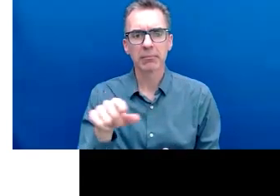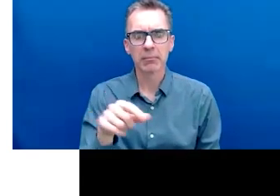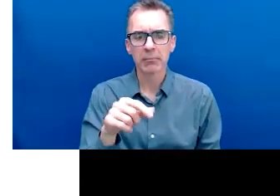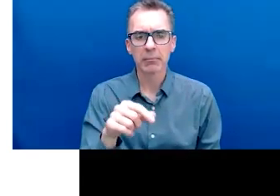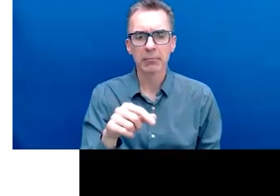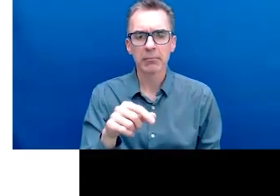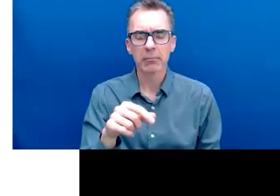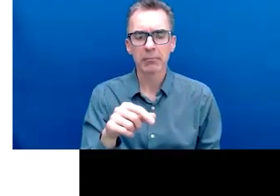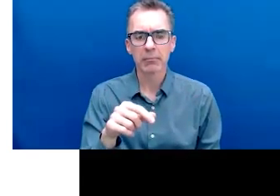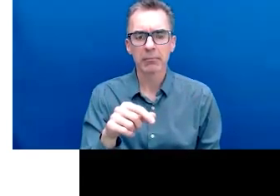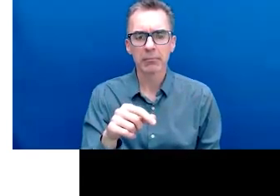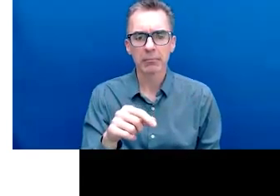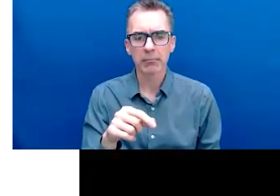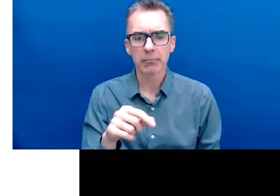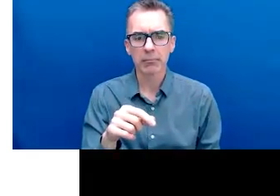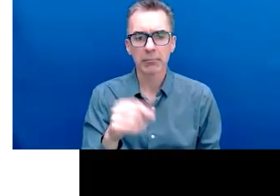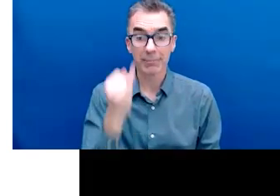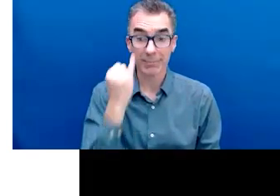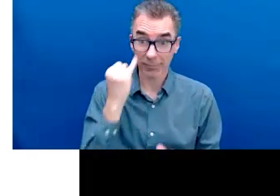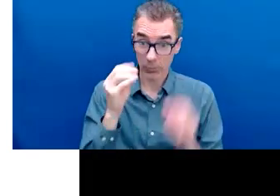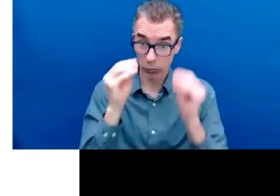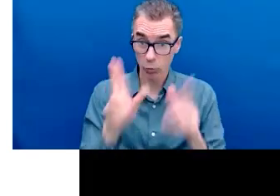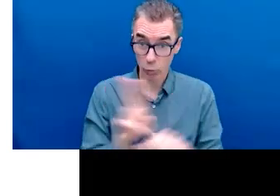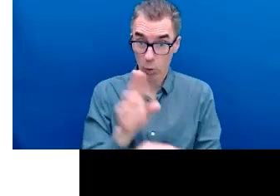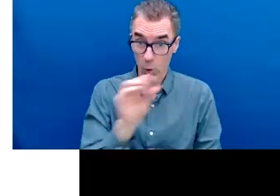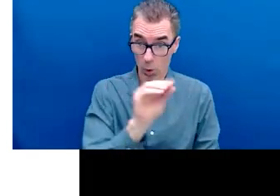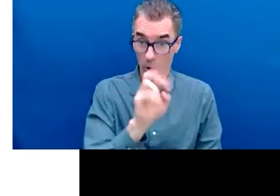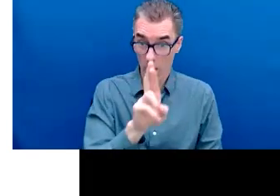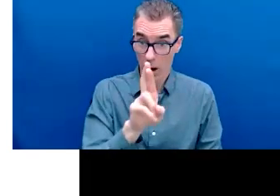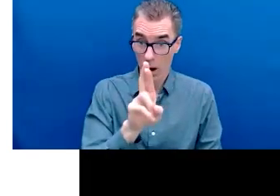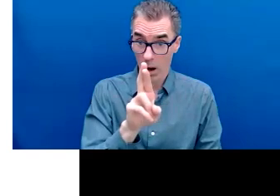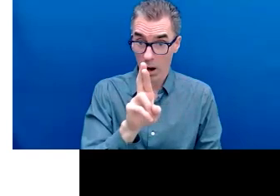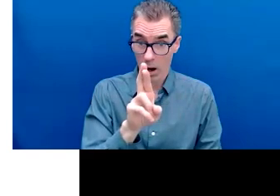when an instructor uses OER versus not OER?